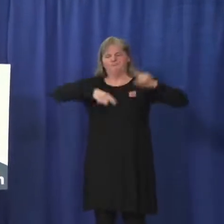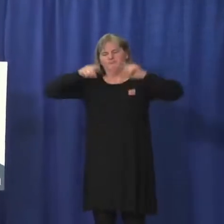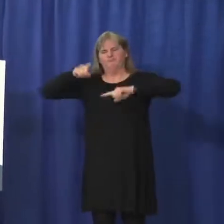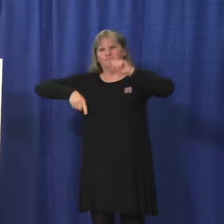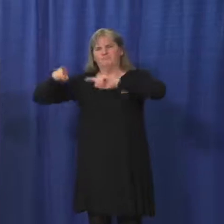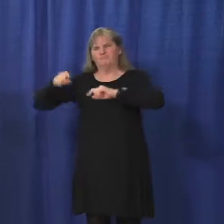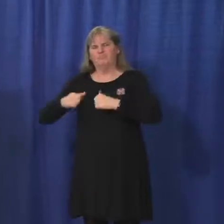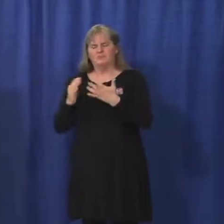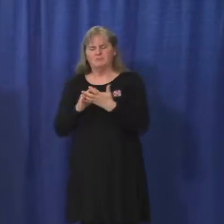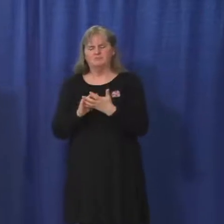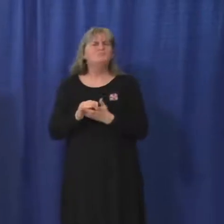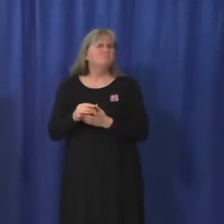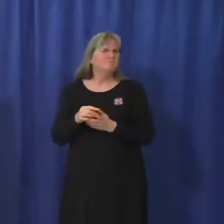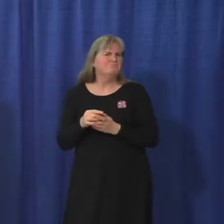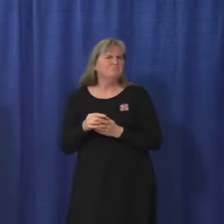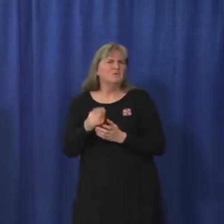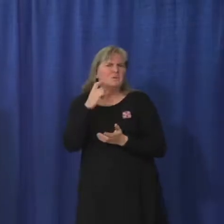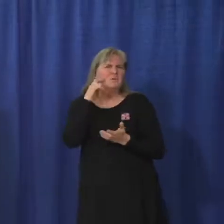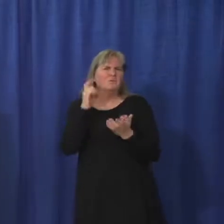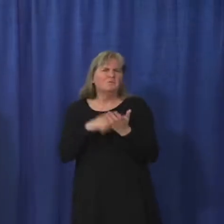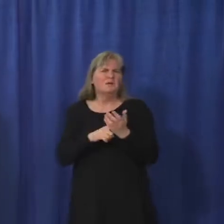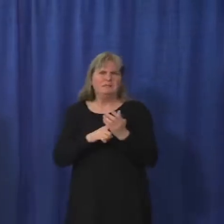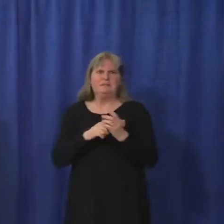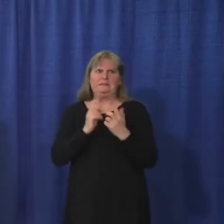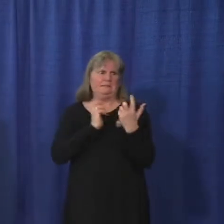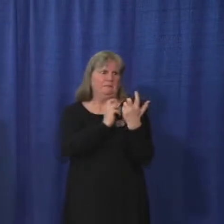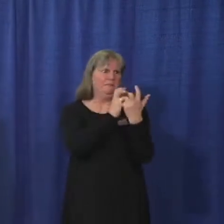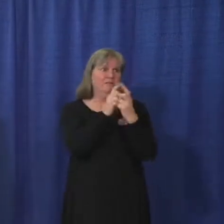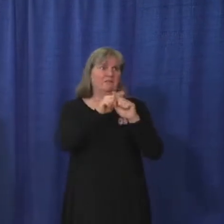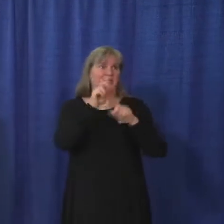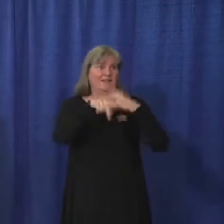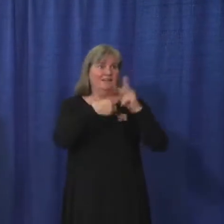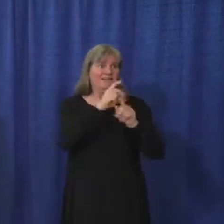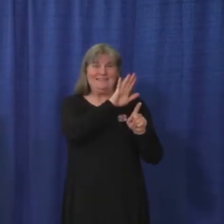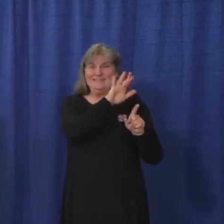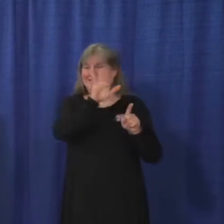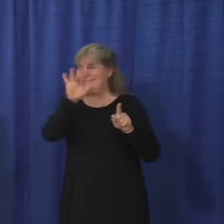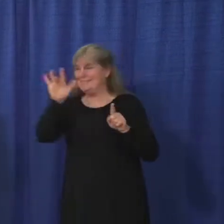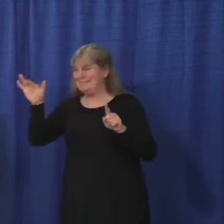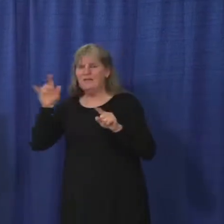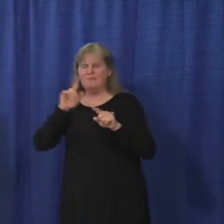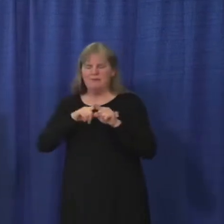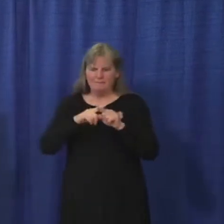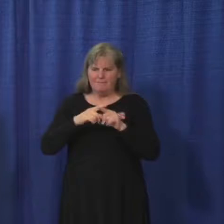range of needs and we are making deliberate and thoughtful efforts to respond to the unique